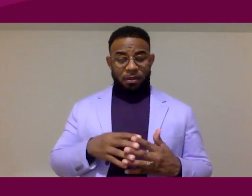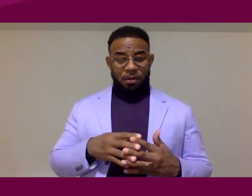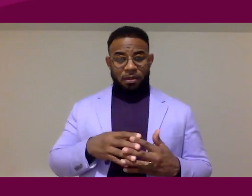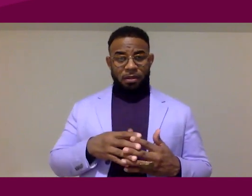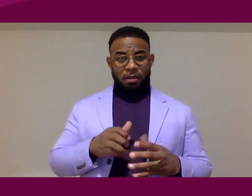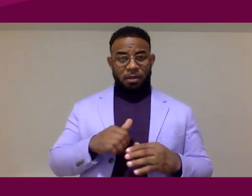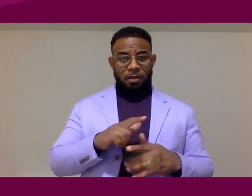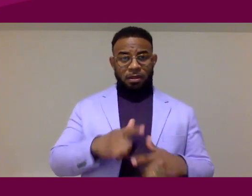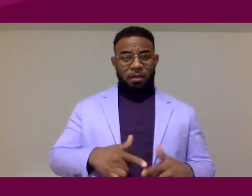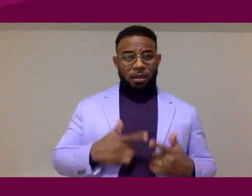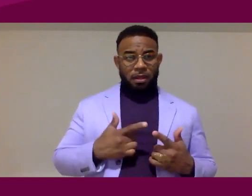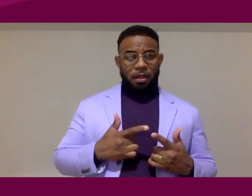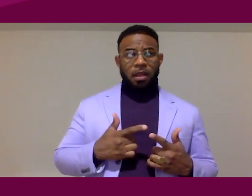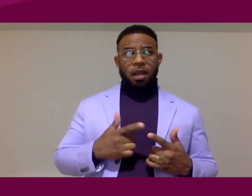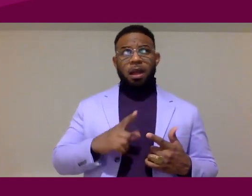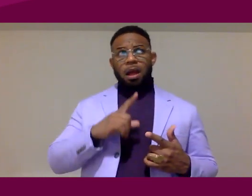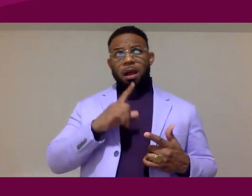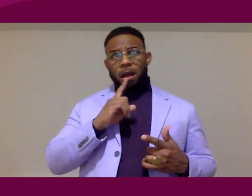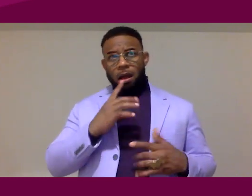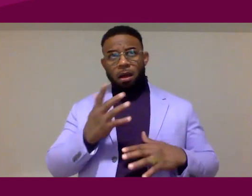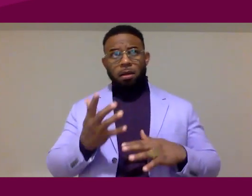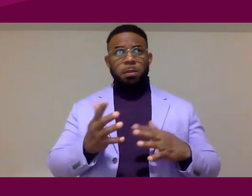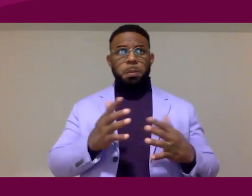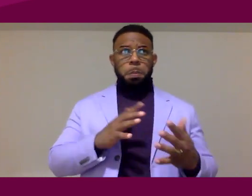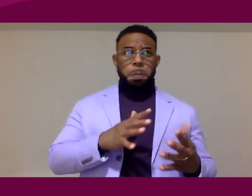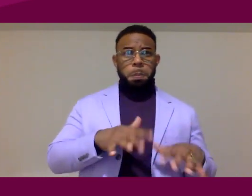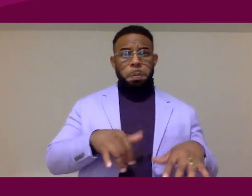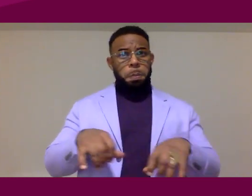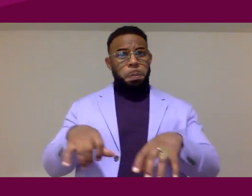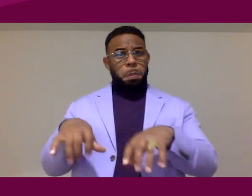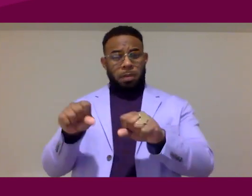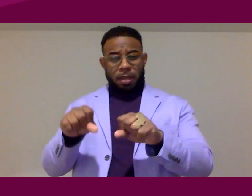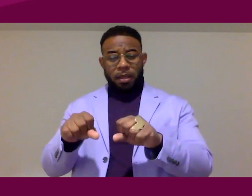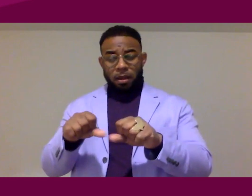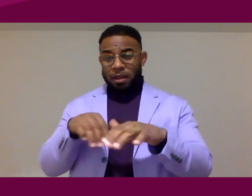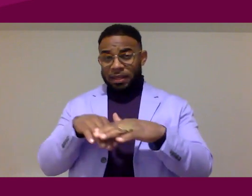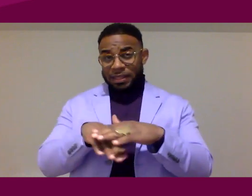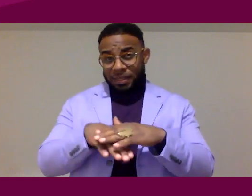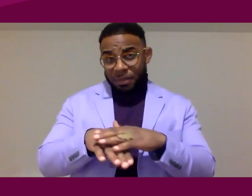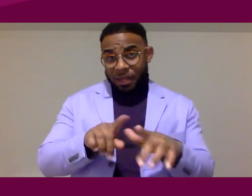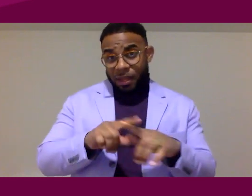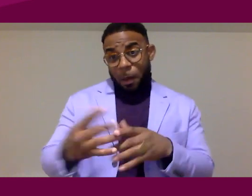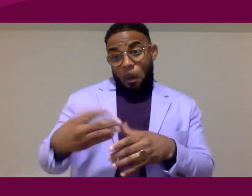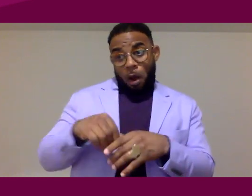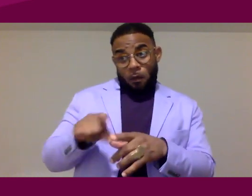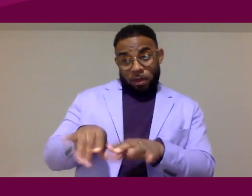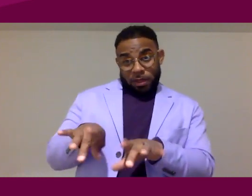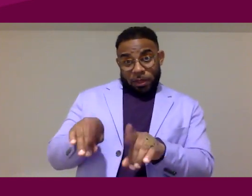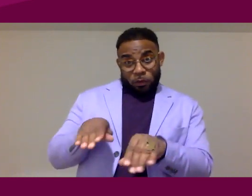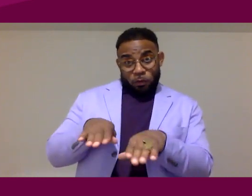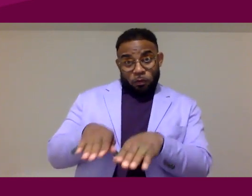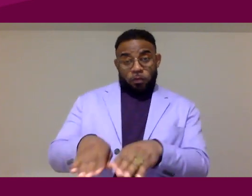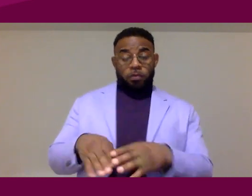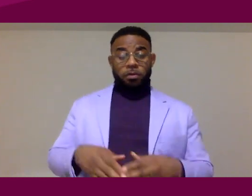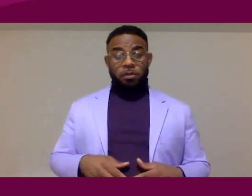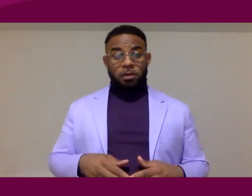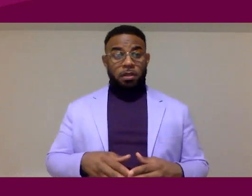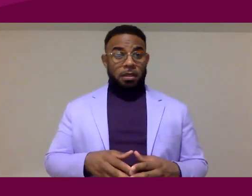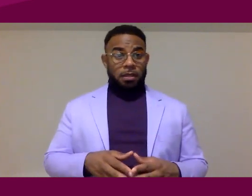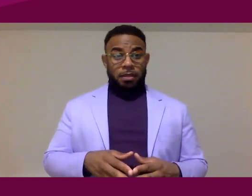in their lives are taking on accessibility as part of what they do.